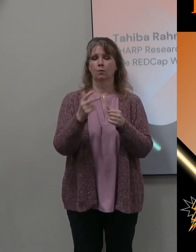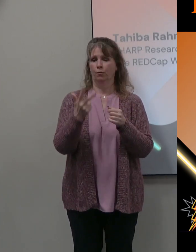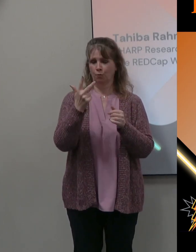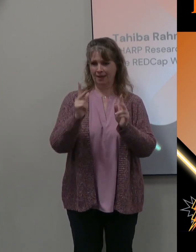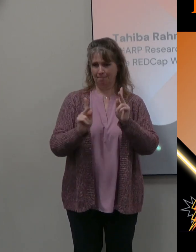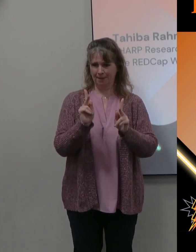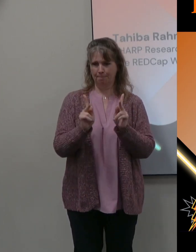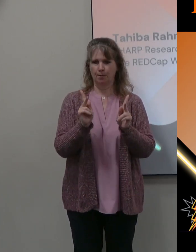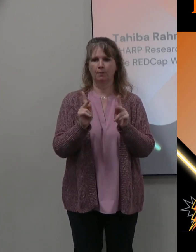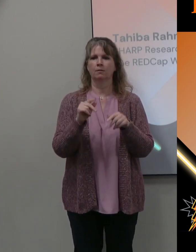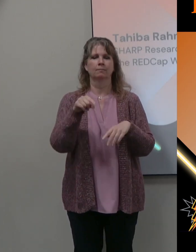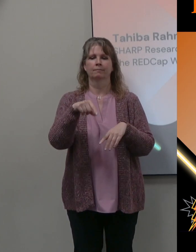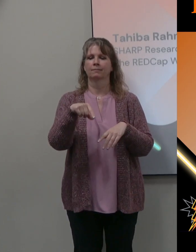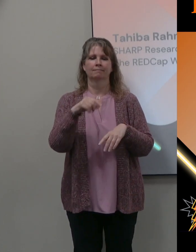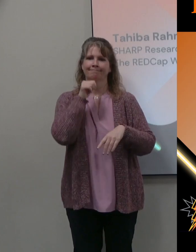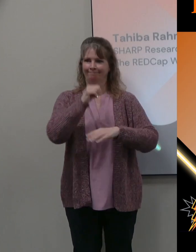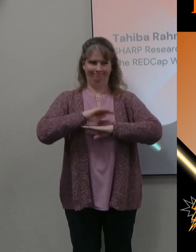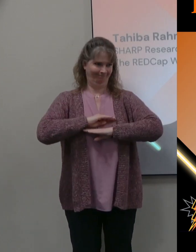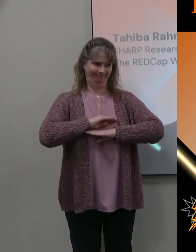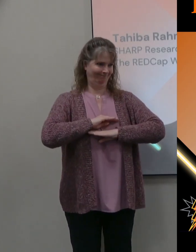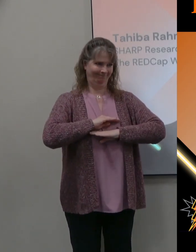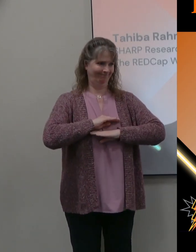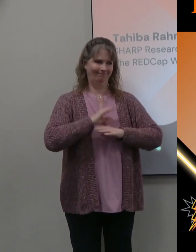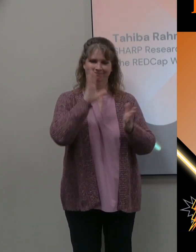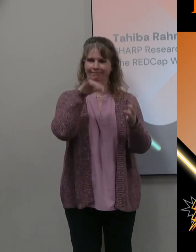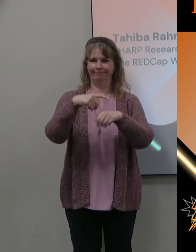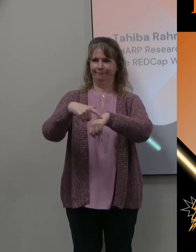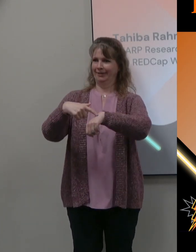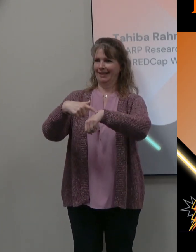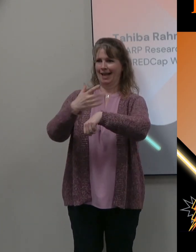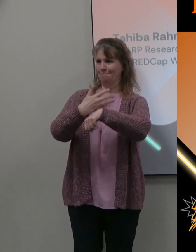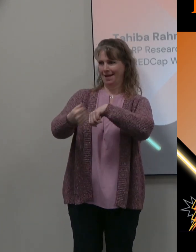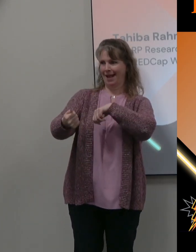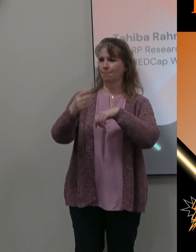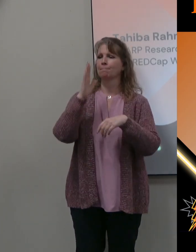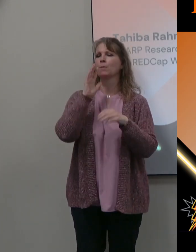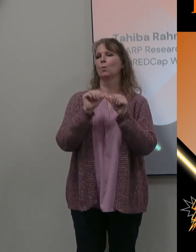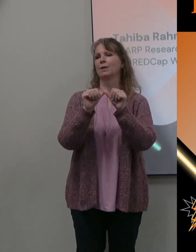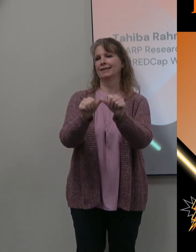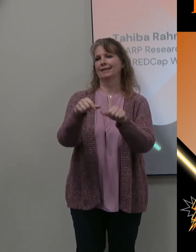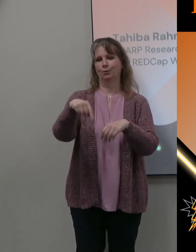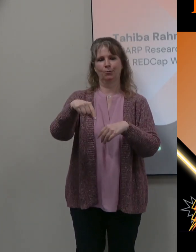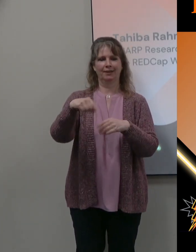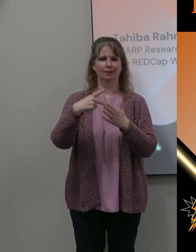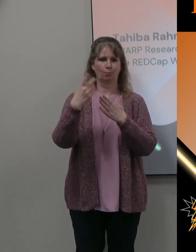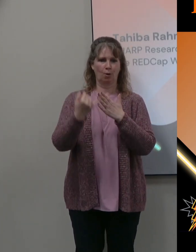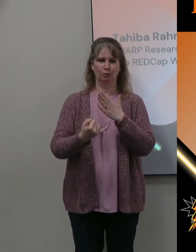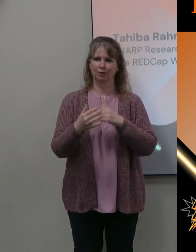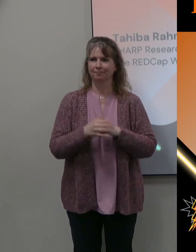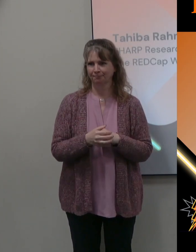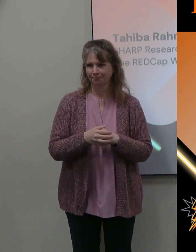interview three people, but she was not satisfied, or the time ran out, and we will continue